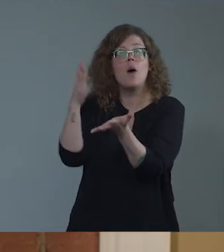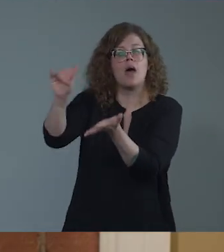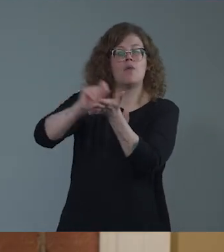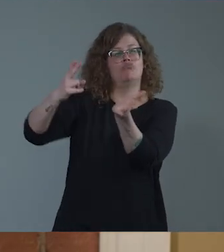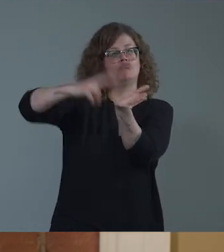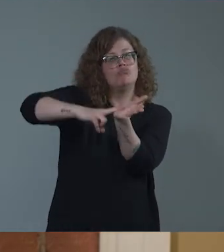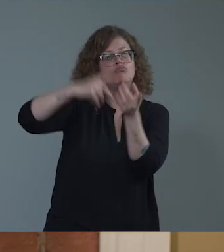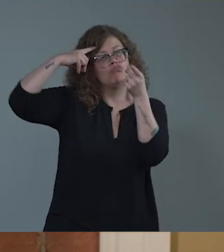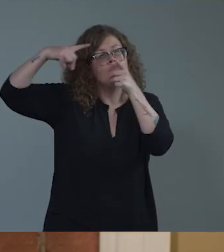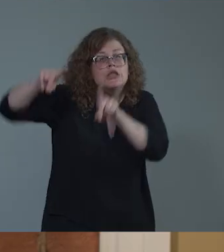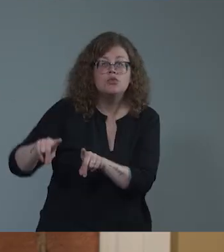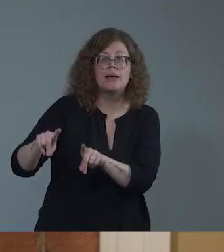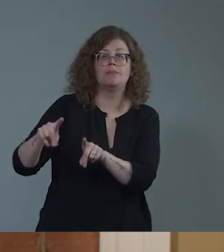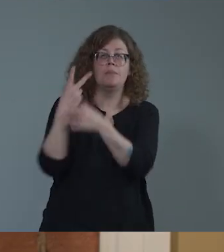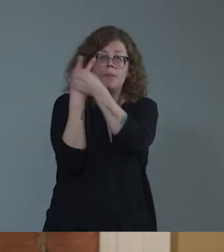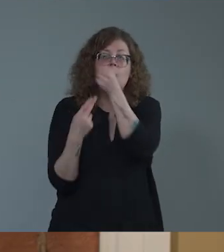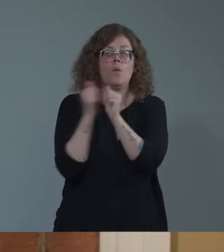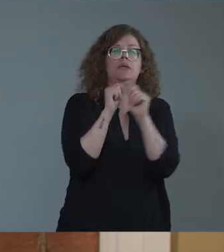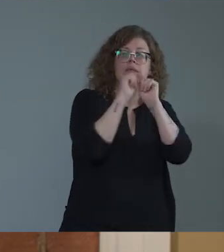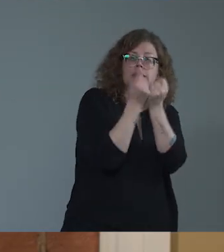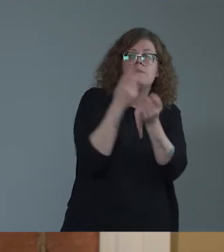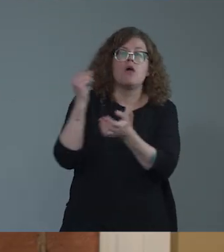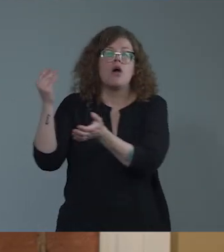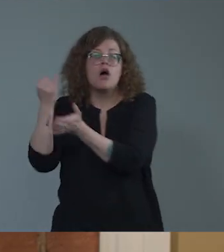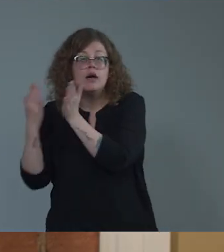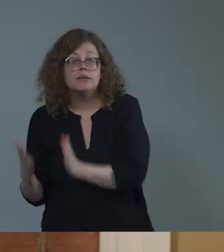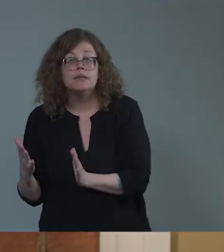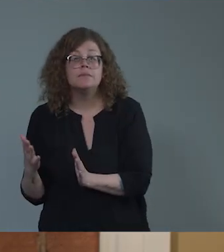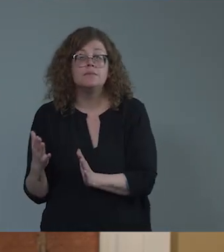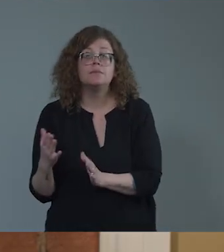So you don't get to take their work and make a decal out of it, and start